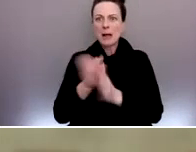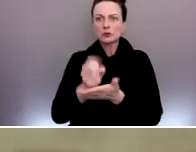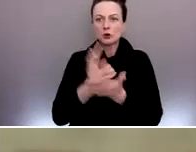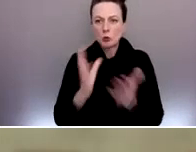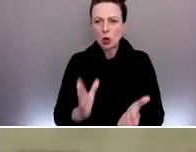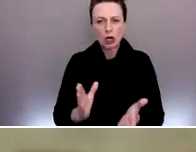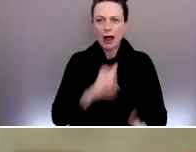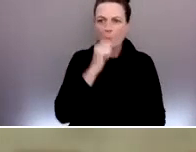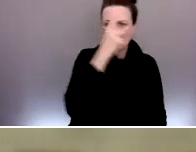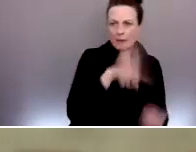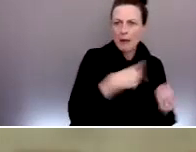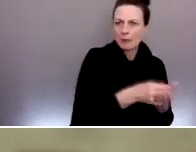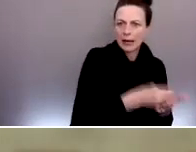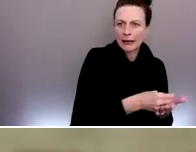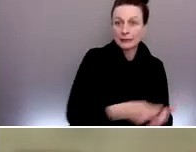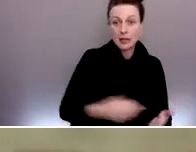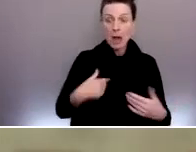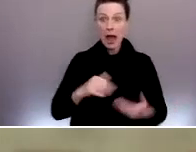When I became that mother, that dream was set aside.